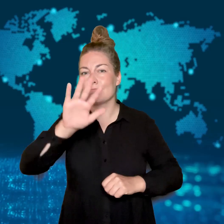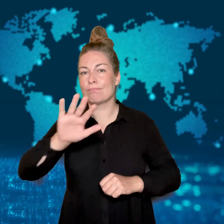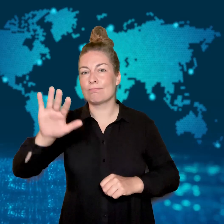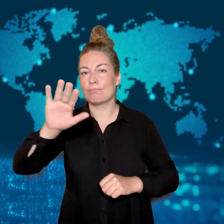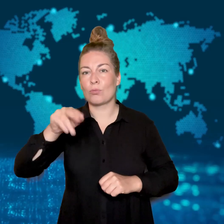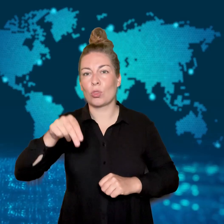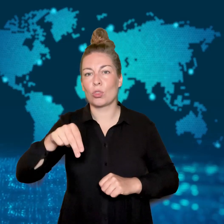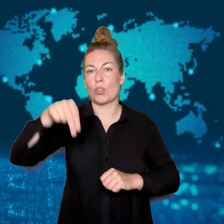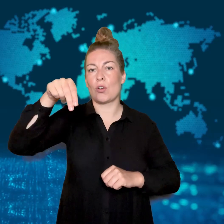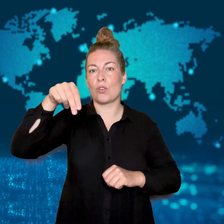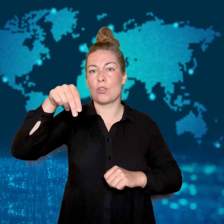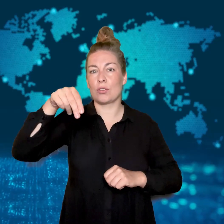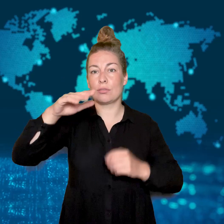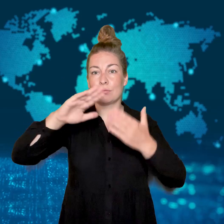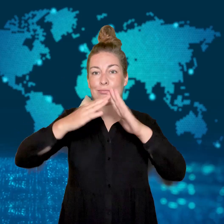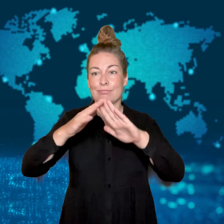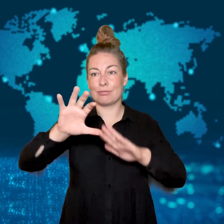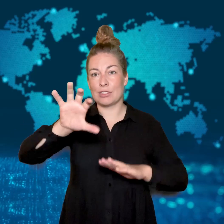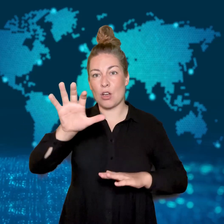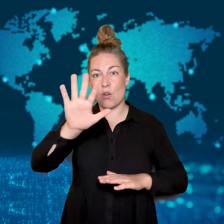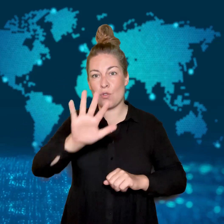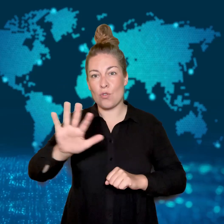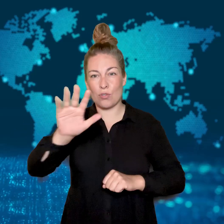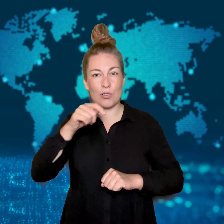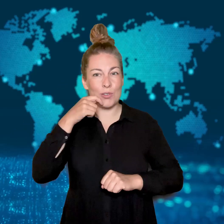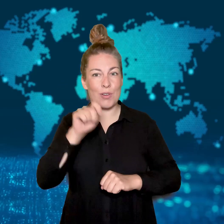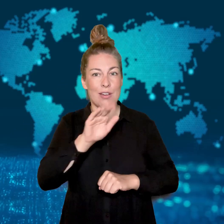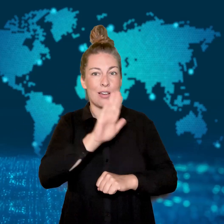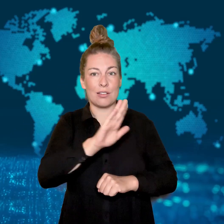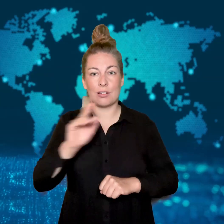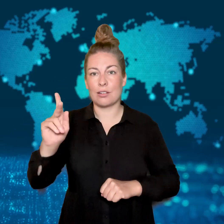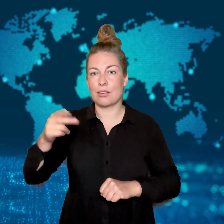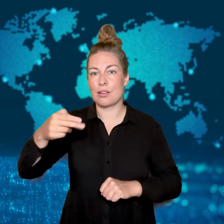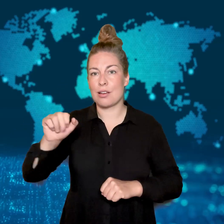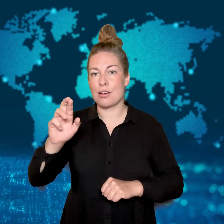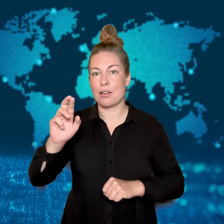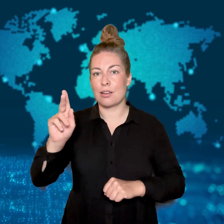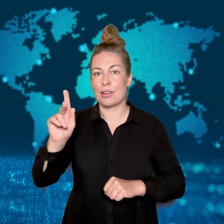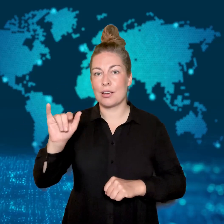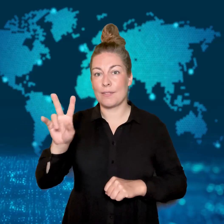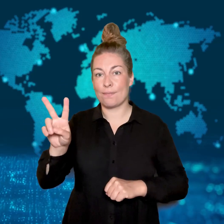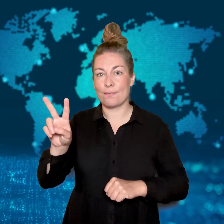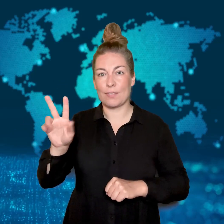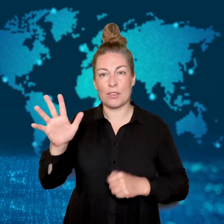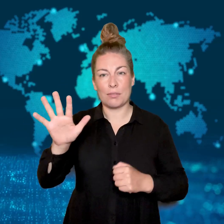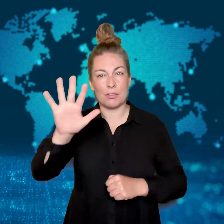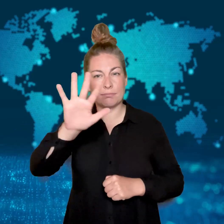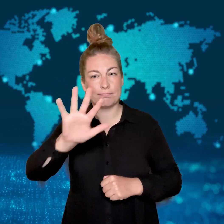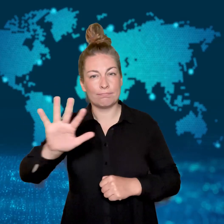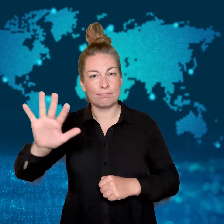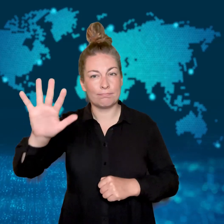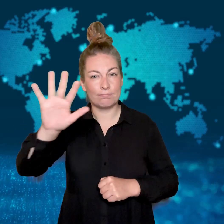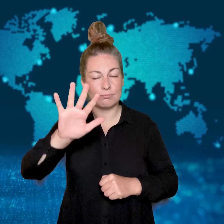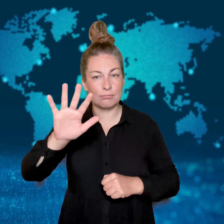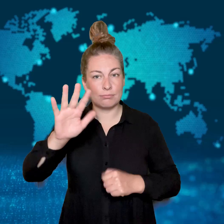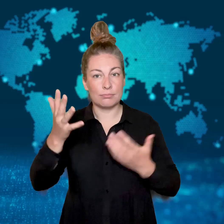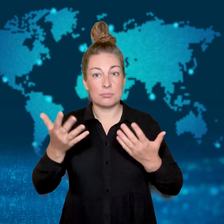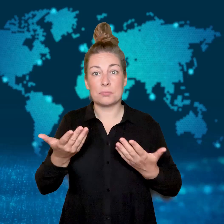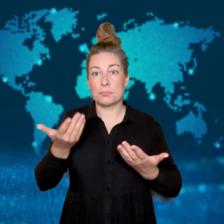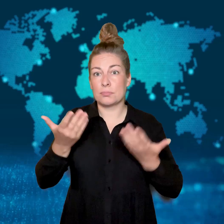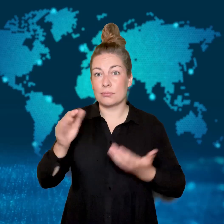Russia appears to be focusing its offenses in the northern Kharkiv region